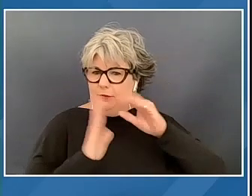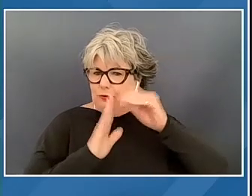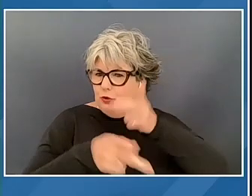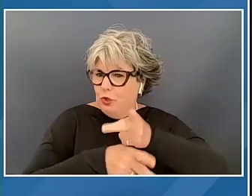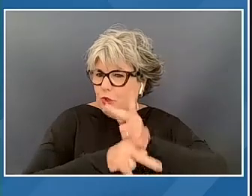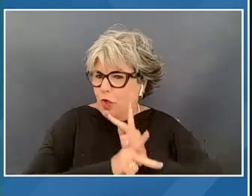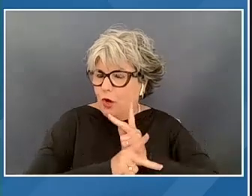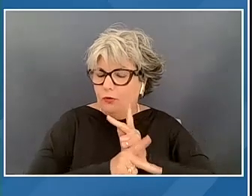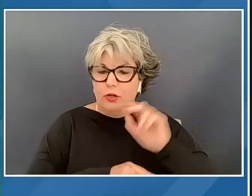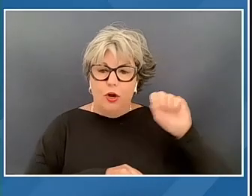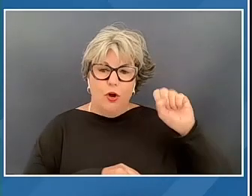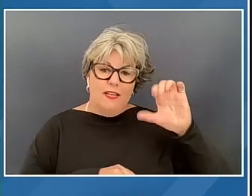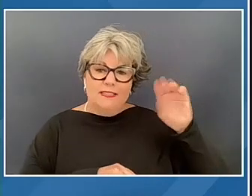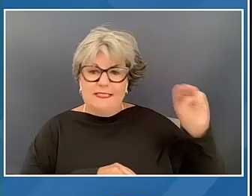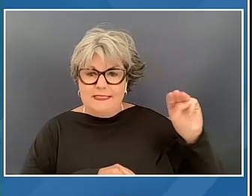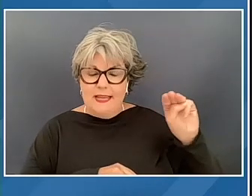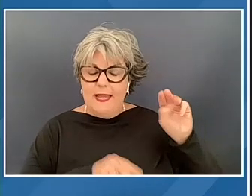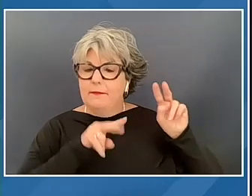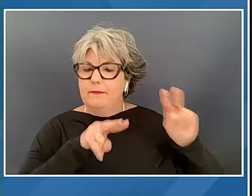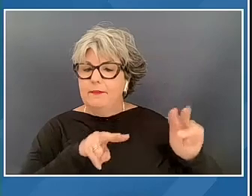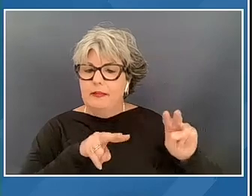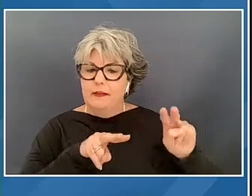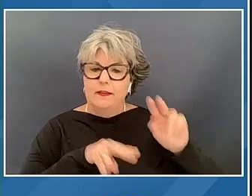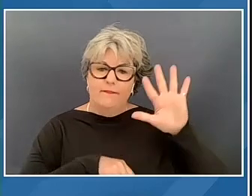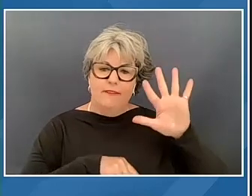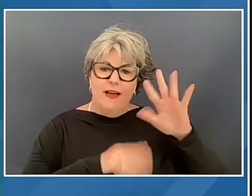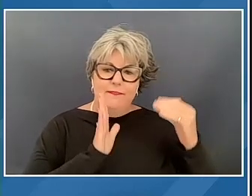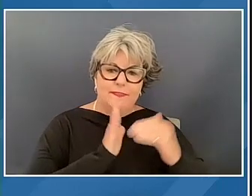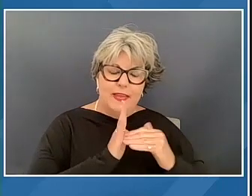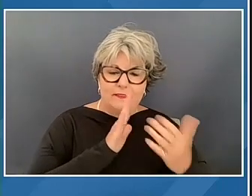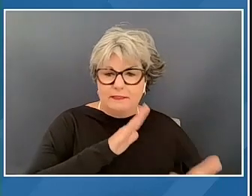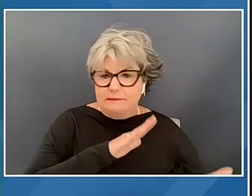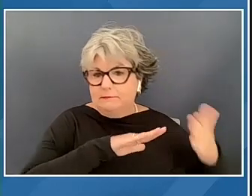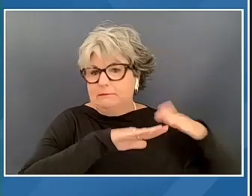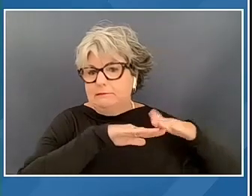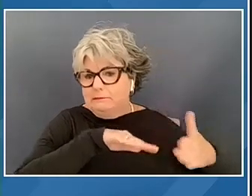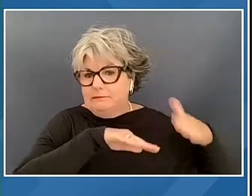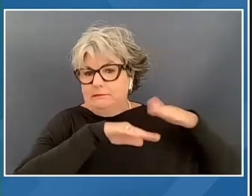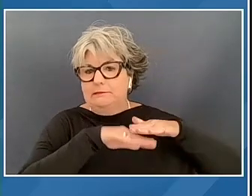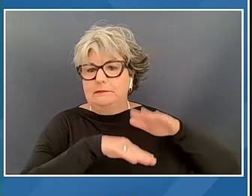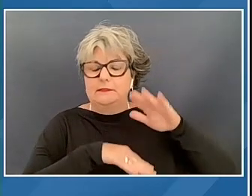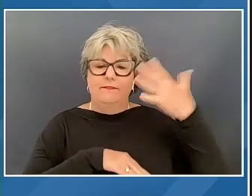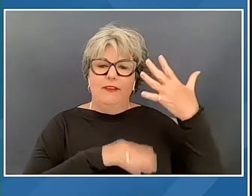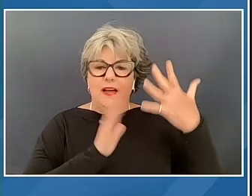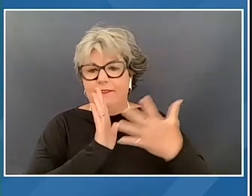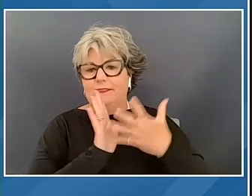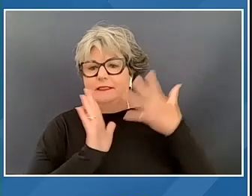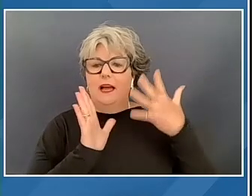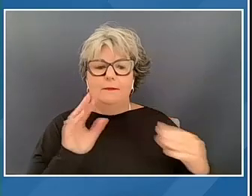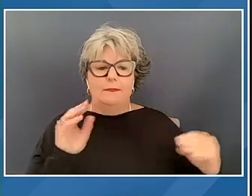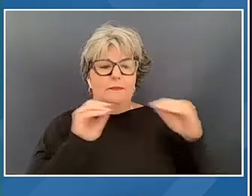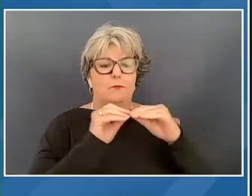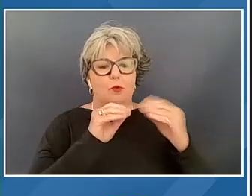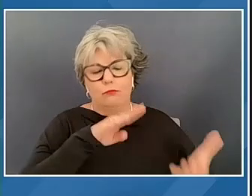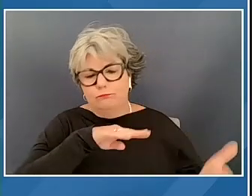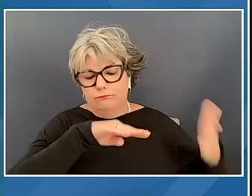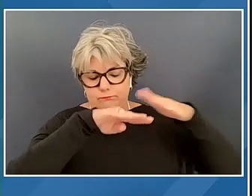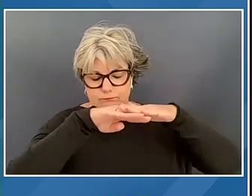they watch their loans go from $5,000 in principal to five times as much in subsequent years.